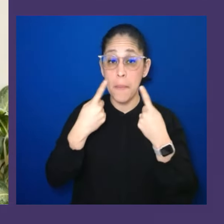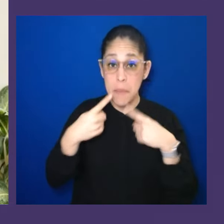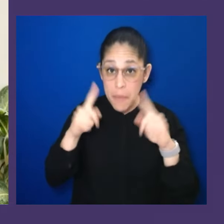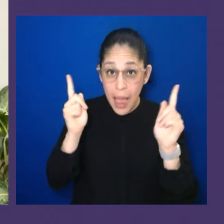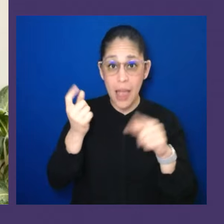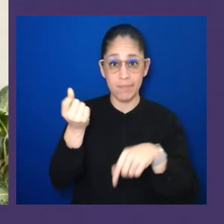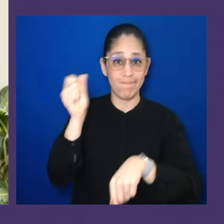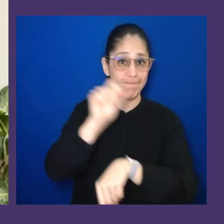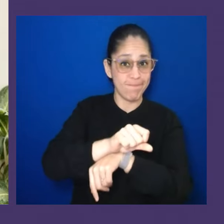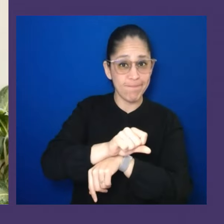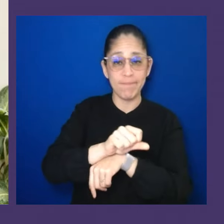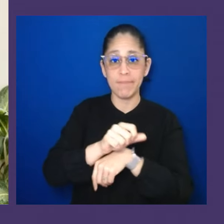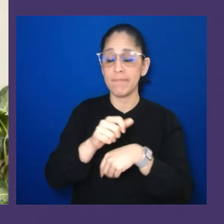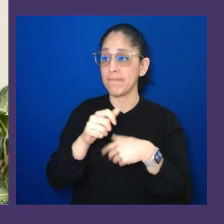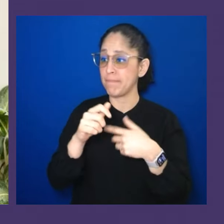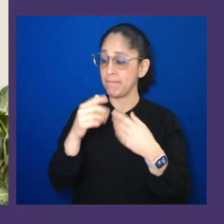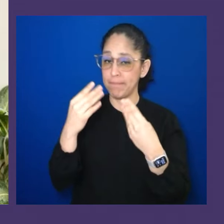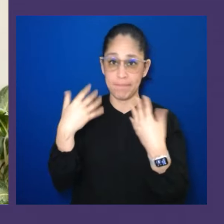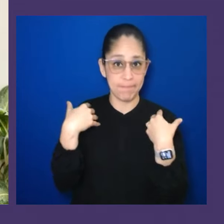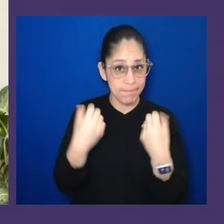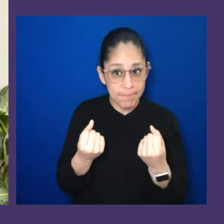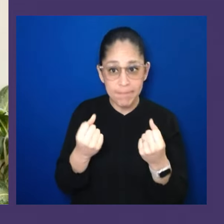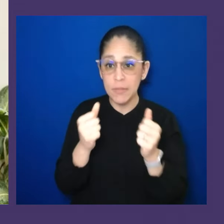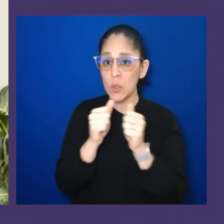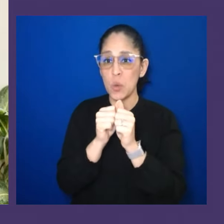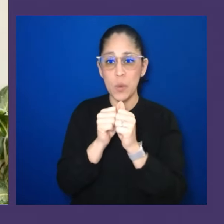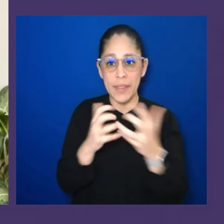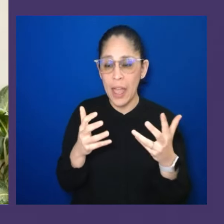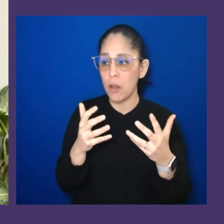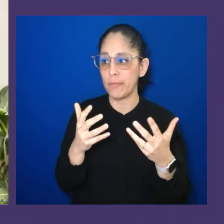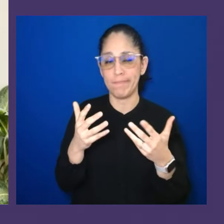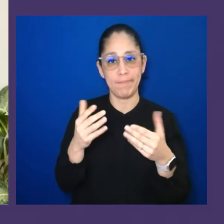the other side without any movements from my chest down,